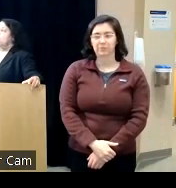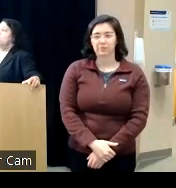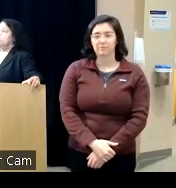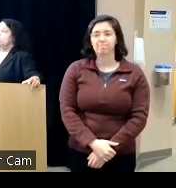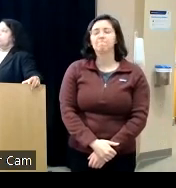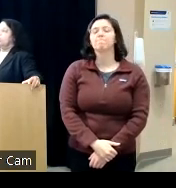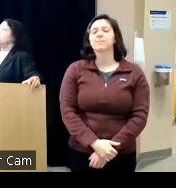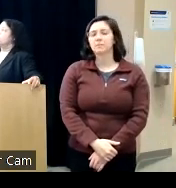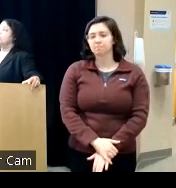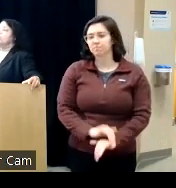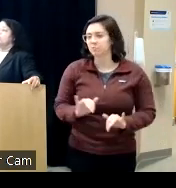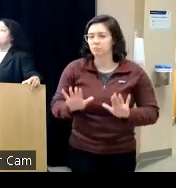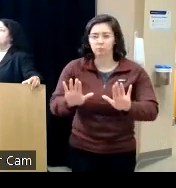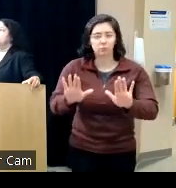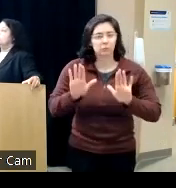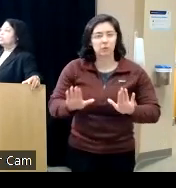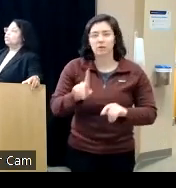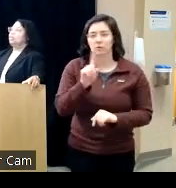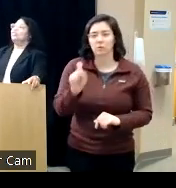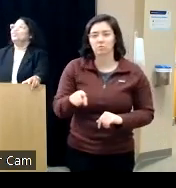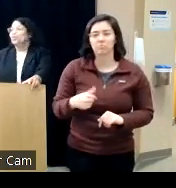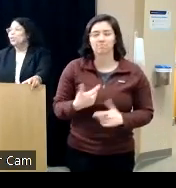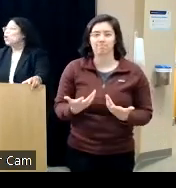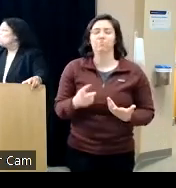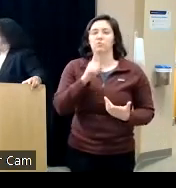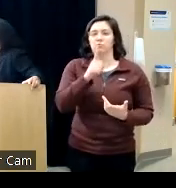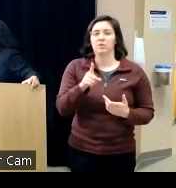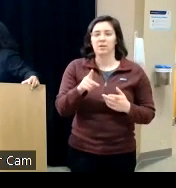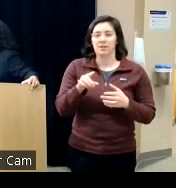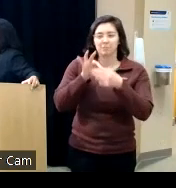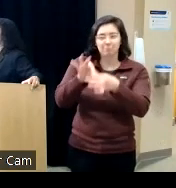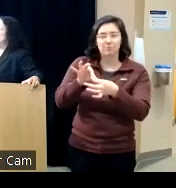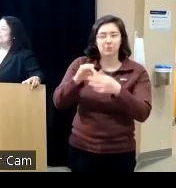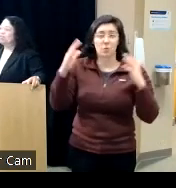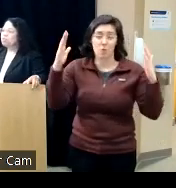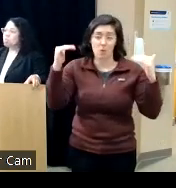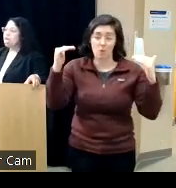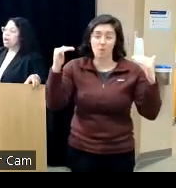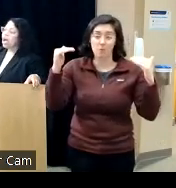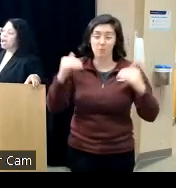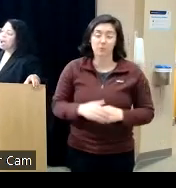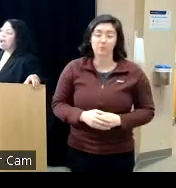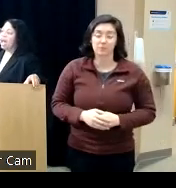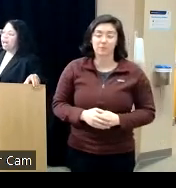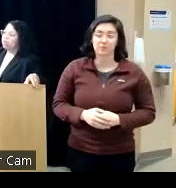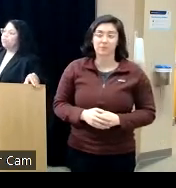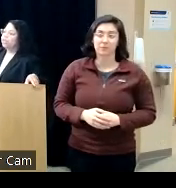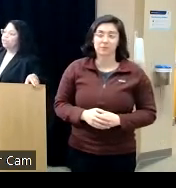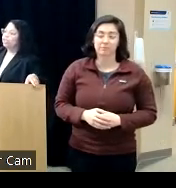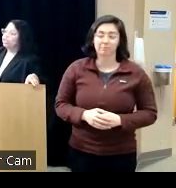I would that's a wonderful question because it speaks to Hope um I would